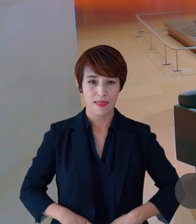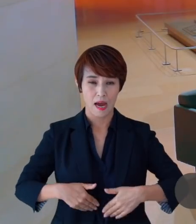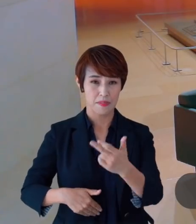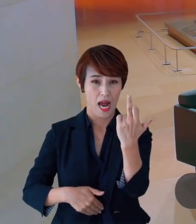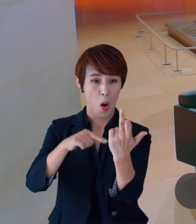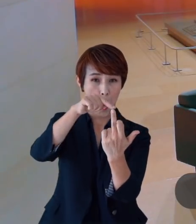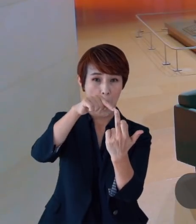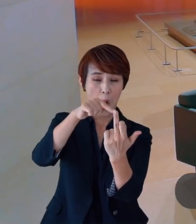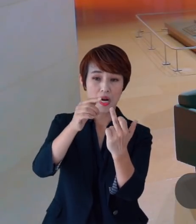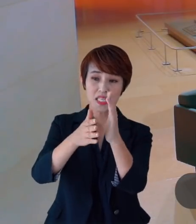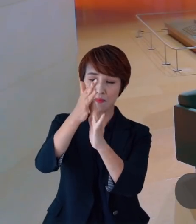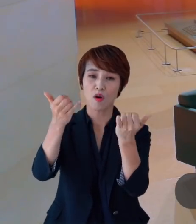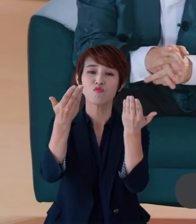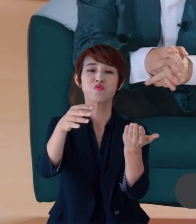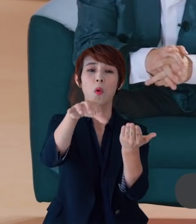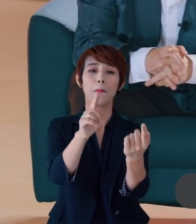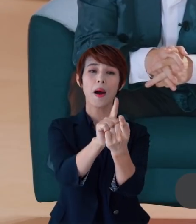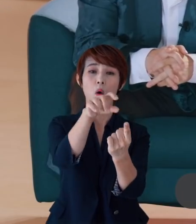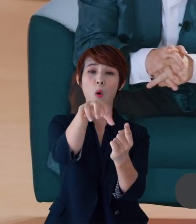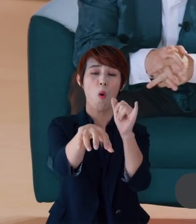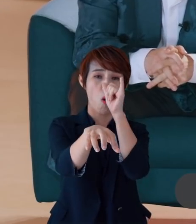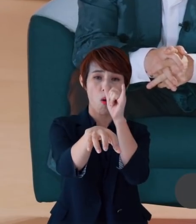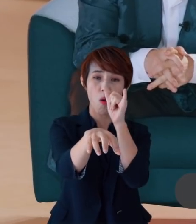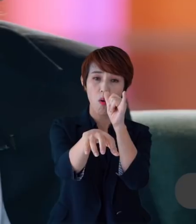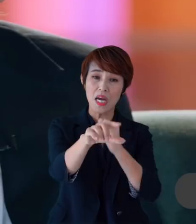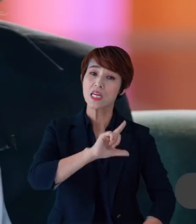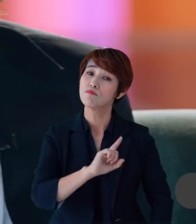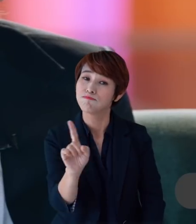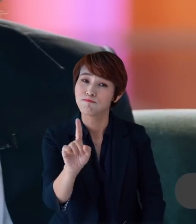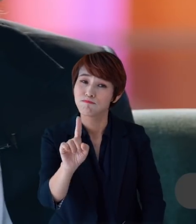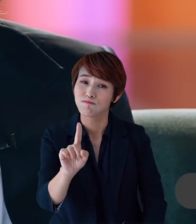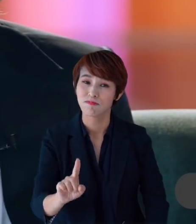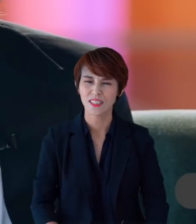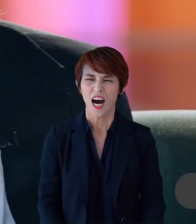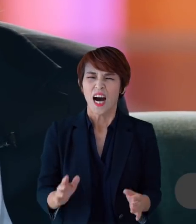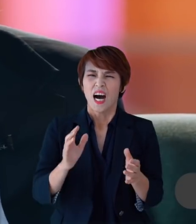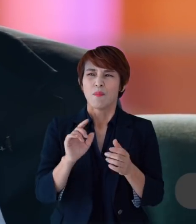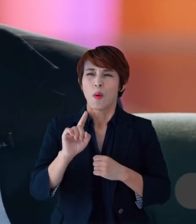Next one. At the peak of Namsan Mountain, there is a gazebo that functions as both a resting and meeting spot for the people. Jung Kook: Ah... [Tip of the tongue]